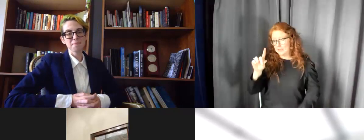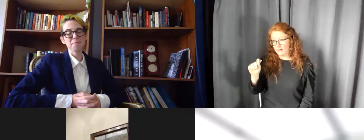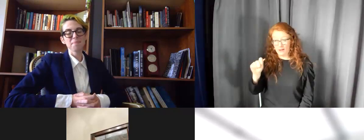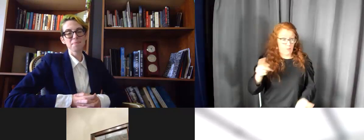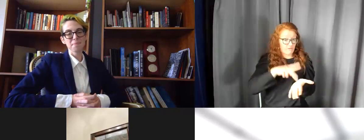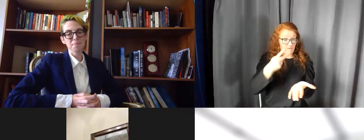Jordan Radford: or